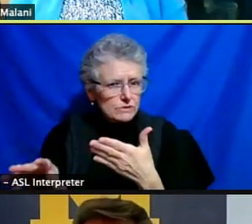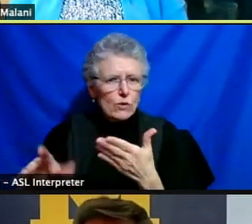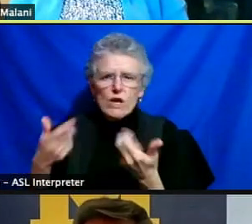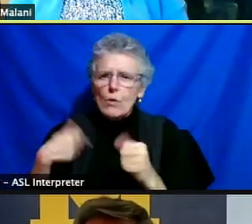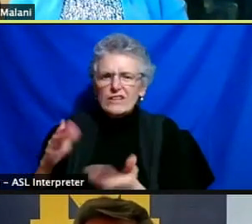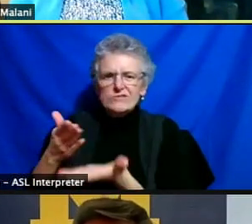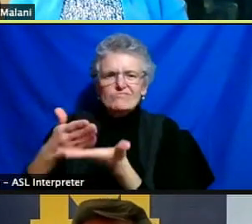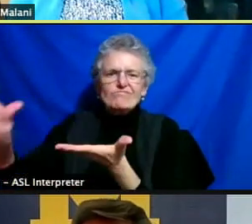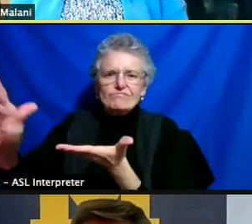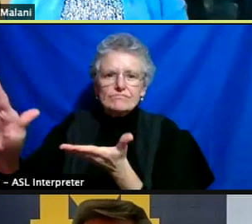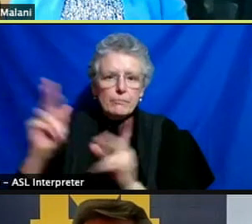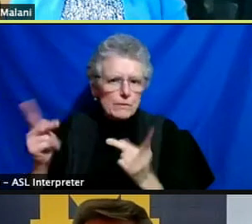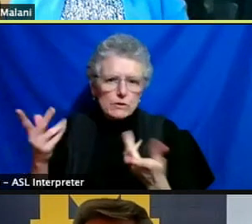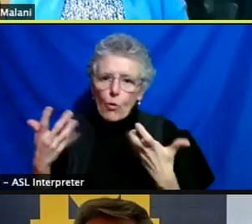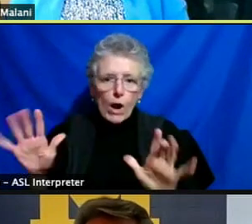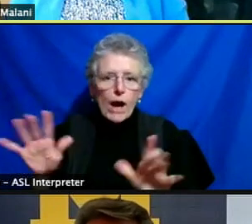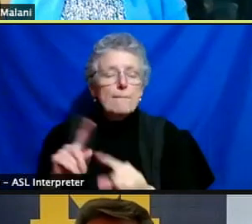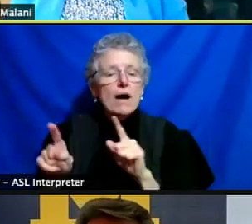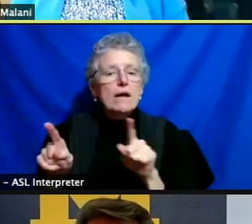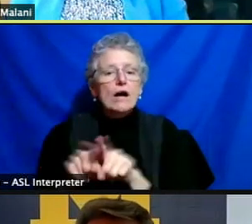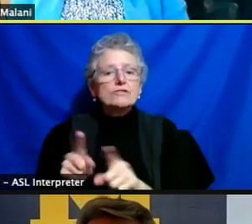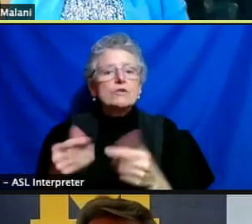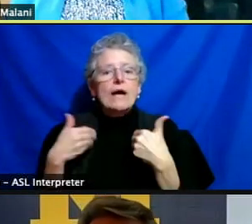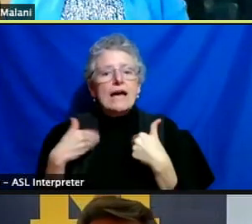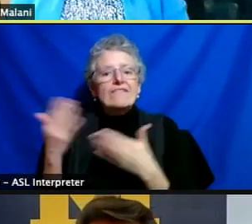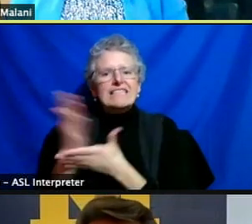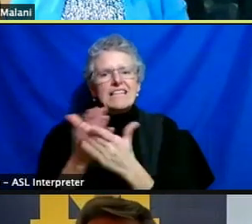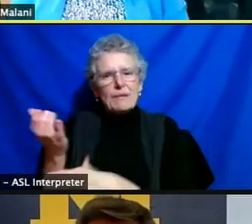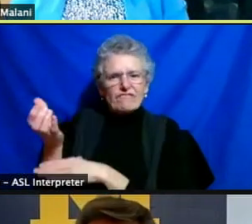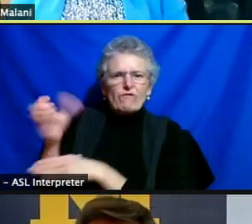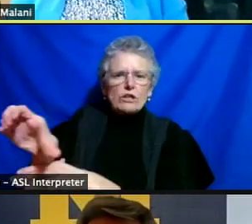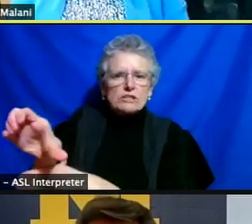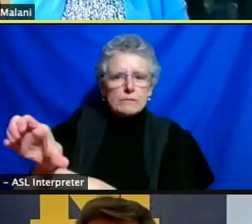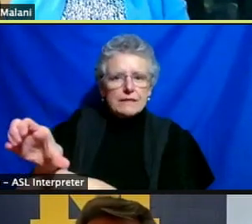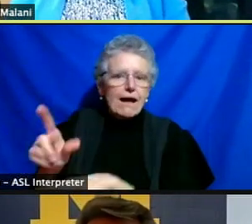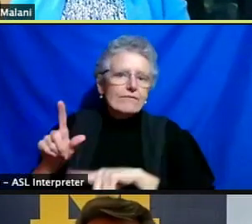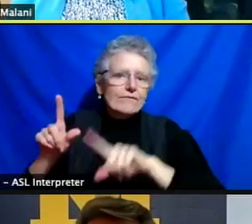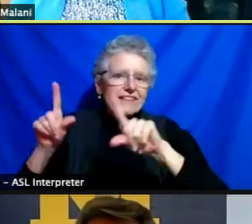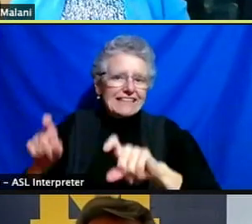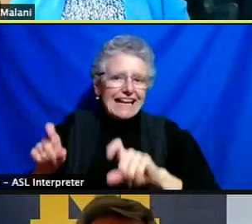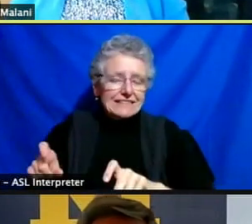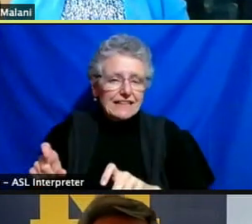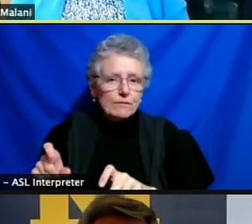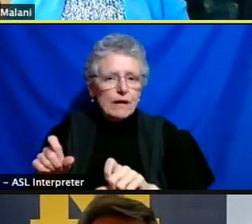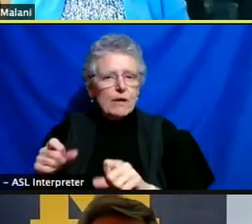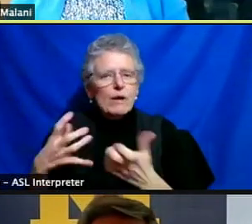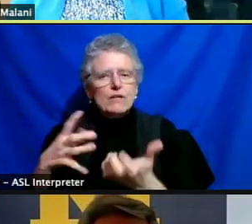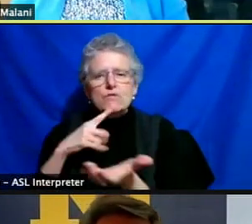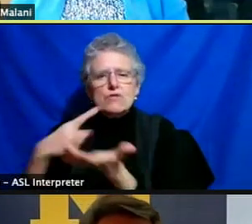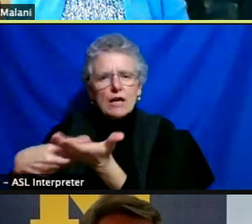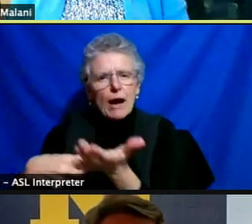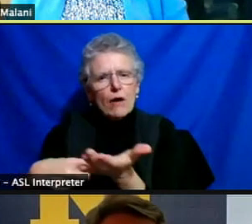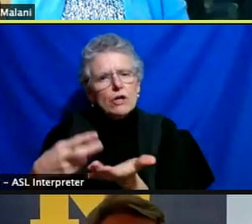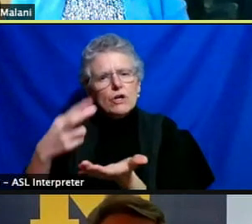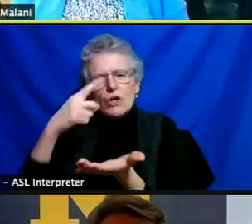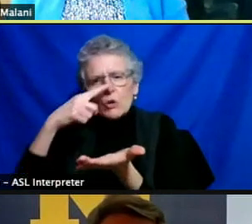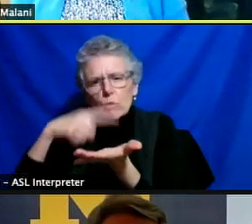but also to have some enforcement of this. Can you talk about, and this question is, will research faculty be required to track a document